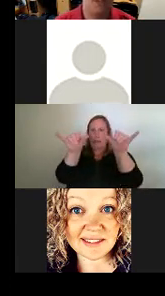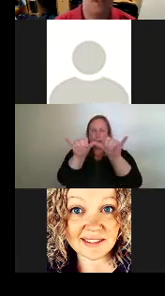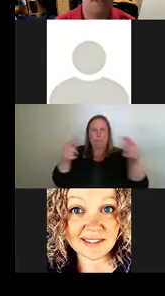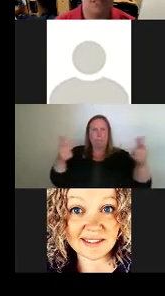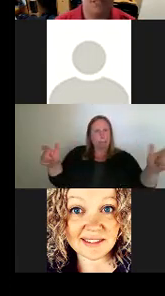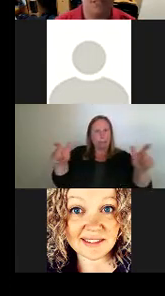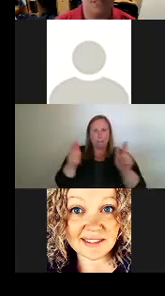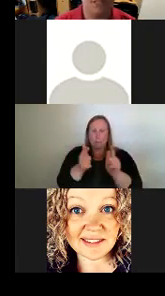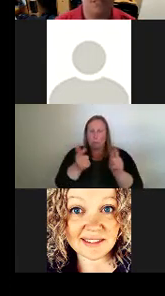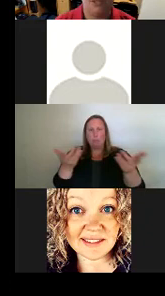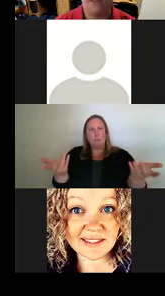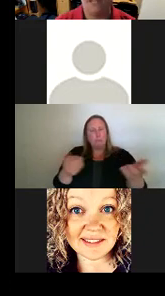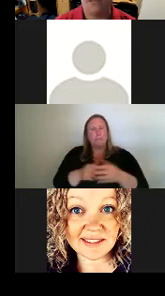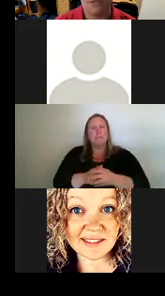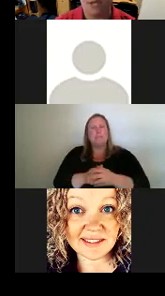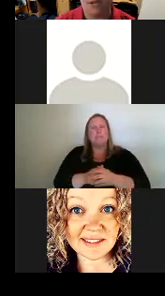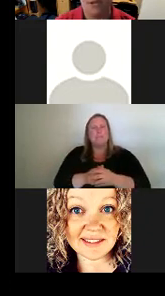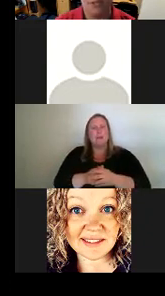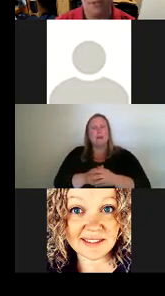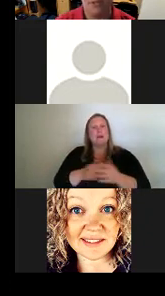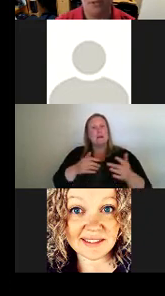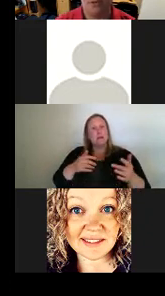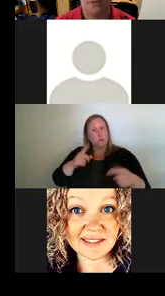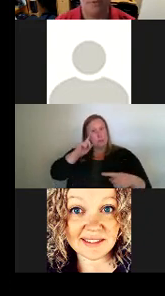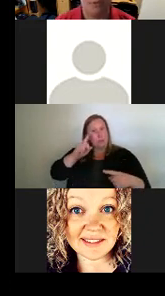OFTEN IT'S THOUGHT OF THAT LARGER MONITORS -- THE LARGER